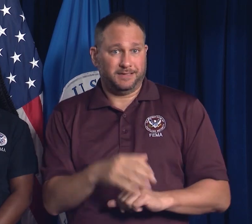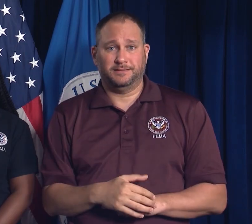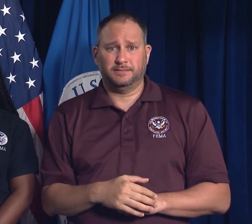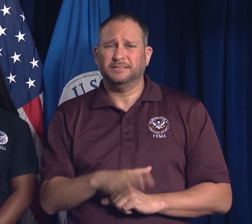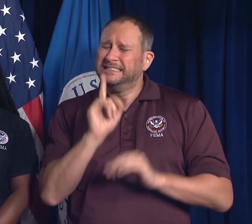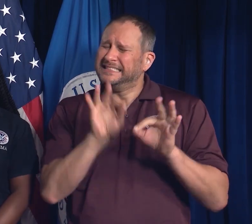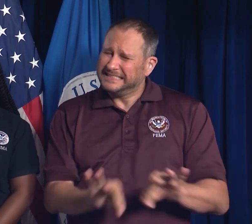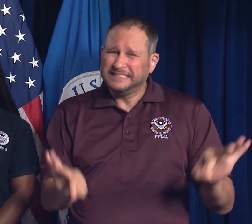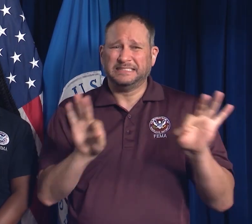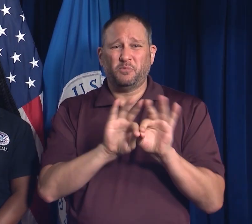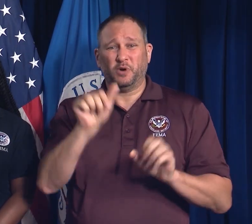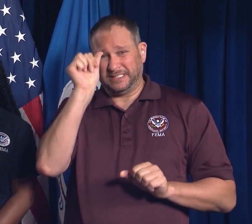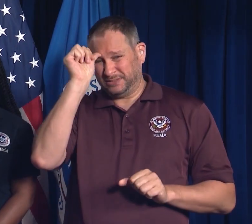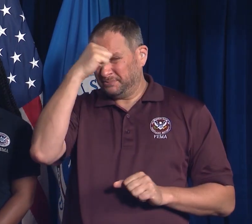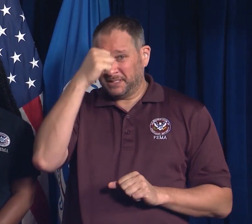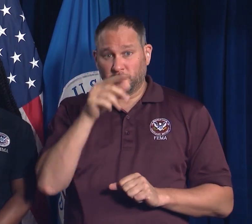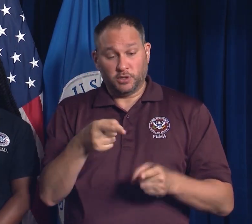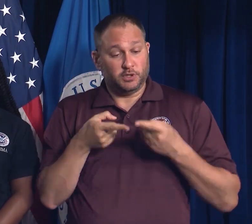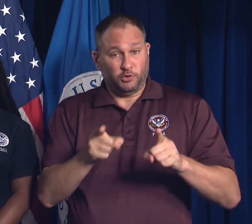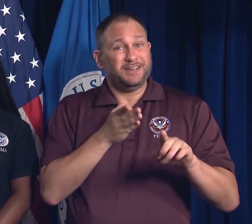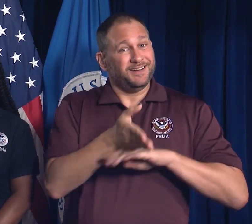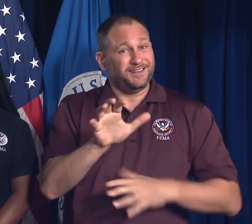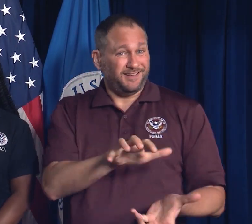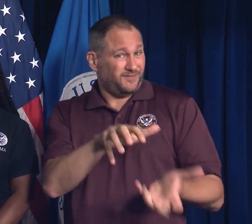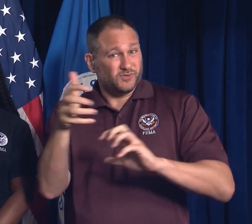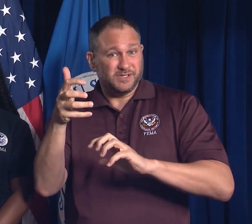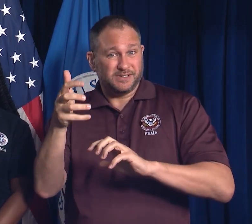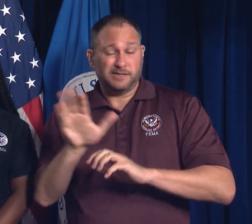It is important to remember that during and after a disaster,